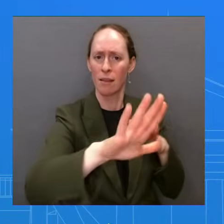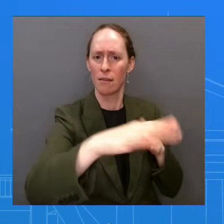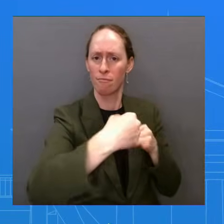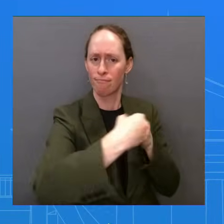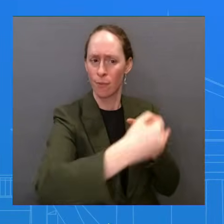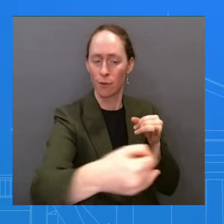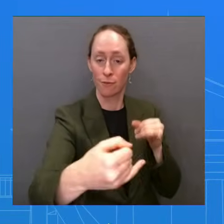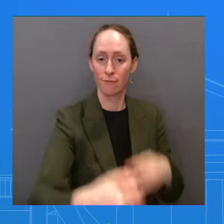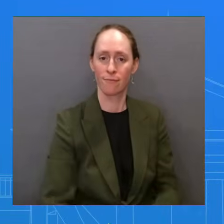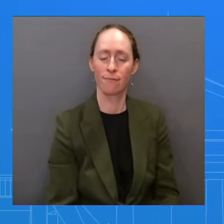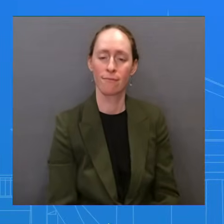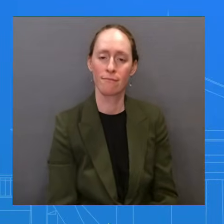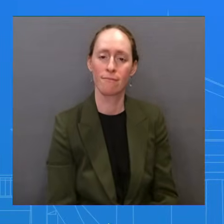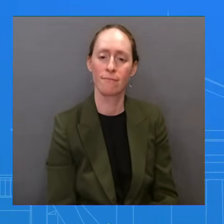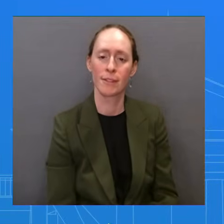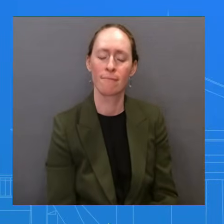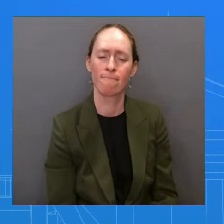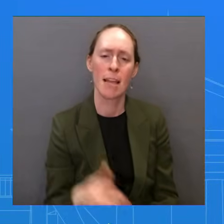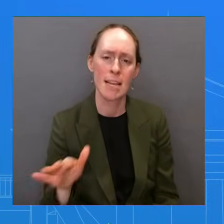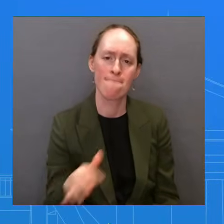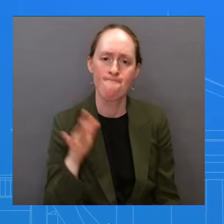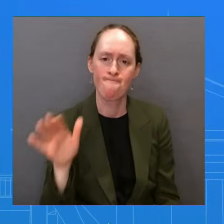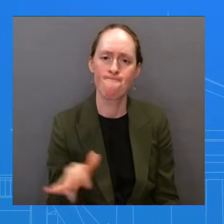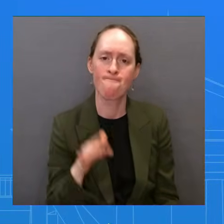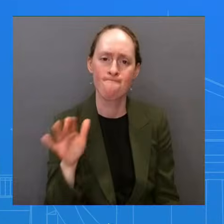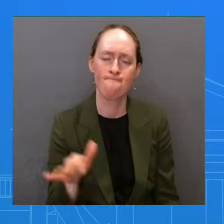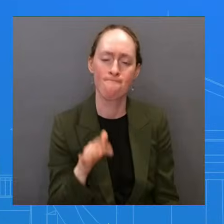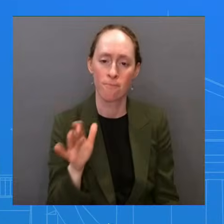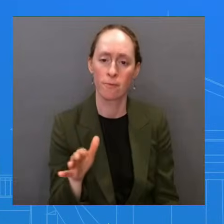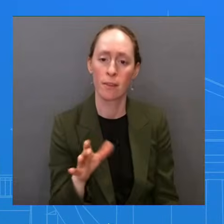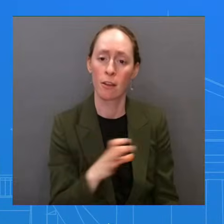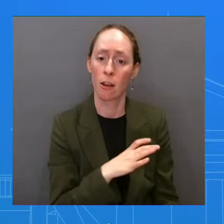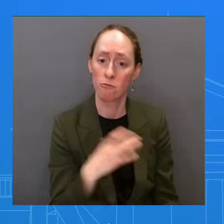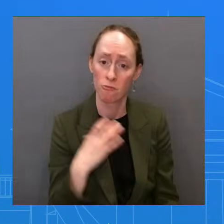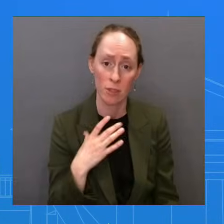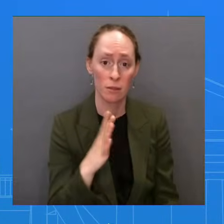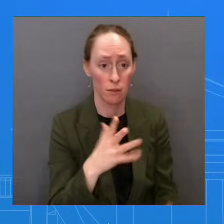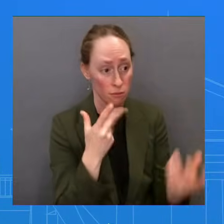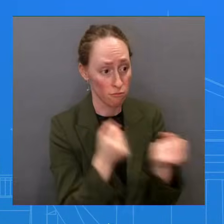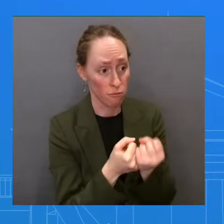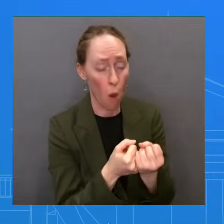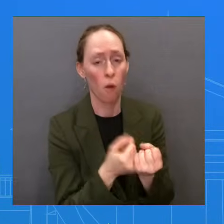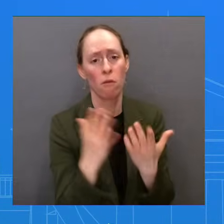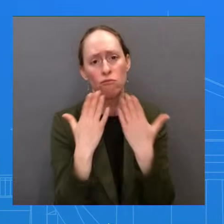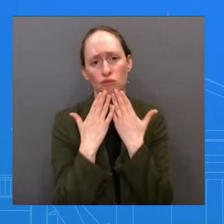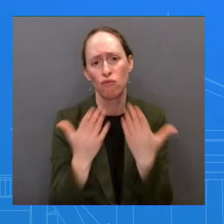has been critical to those efforts. And we agree that it is important for that support to continue.